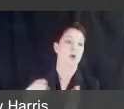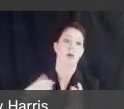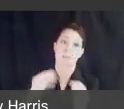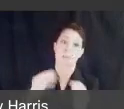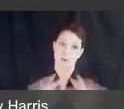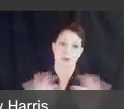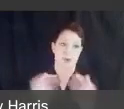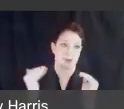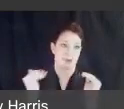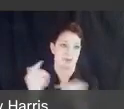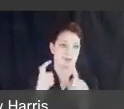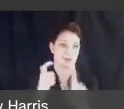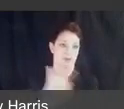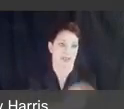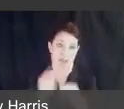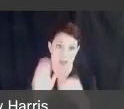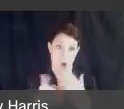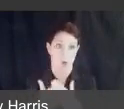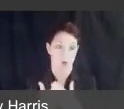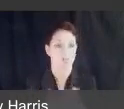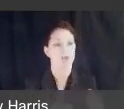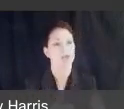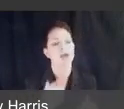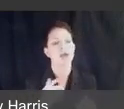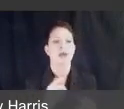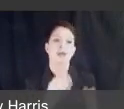[Reporter] Your long-standing plans that you've had in the County. Is that in accordance with the